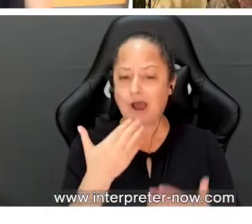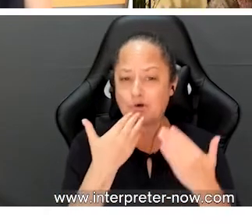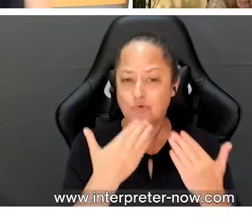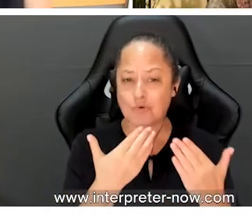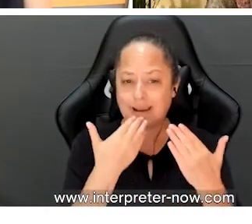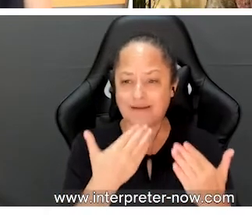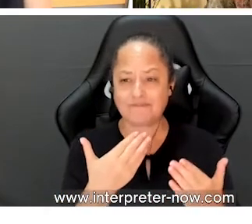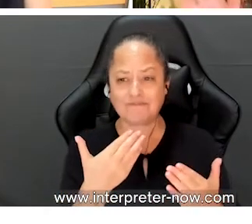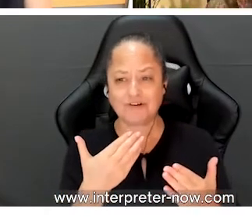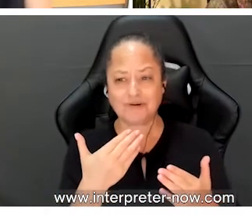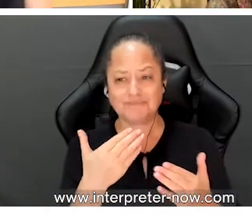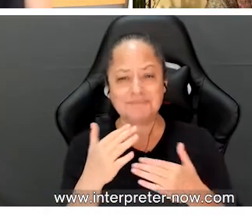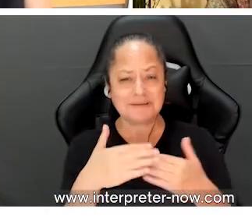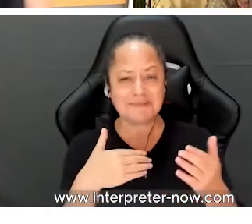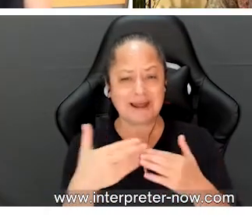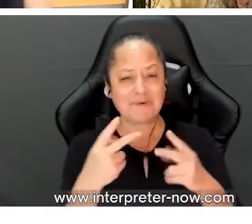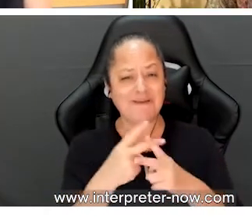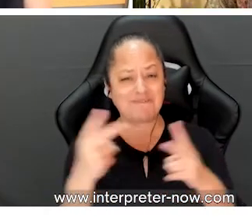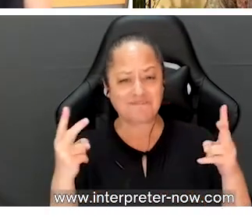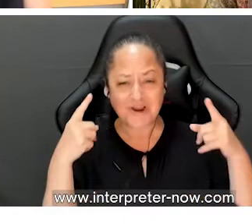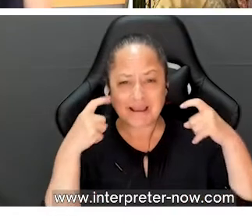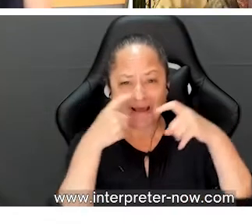Like, please don't do this.